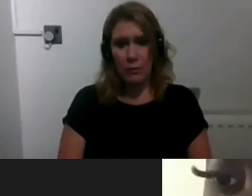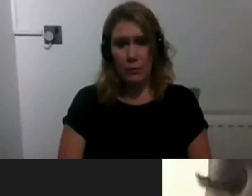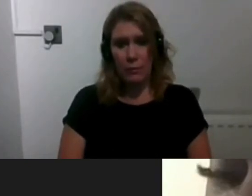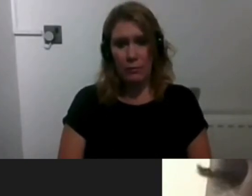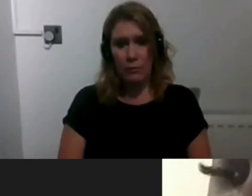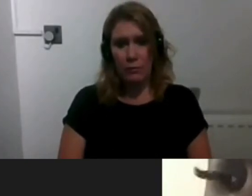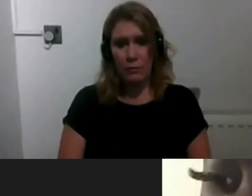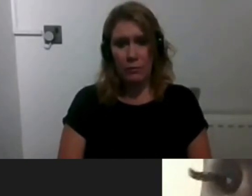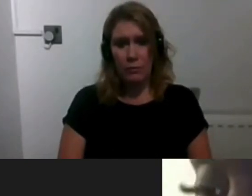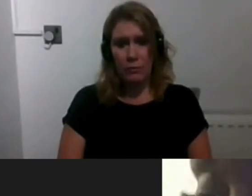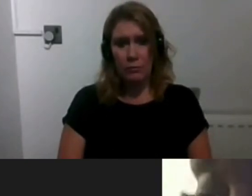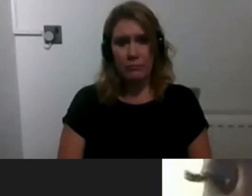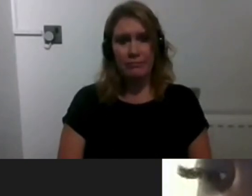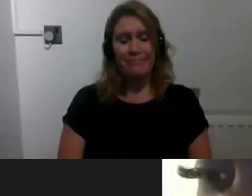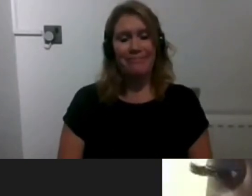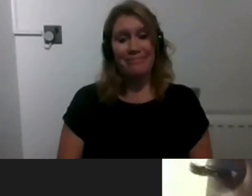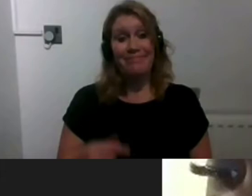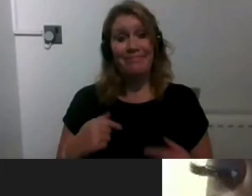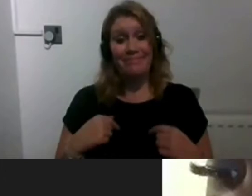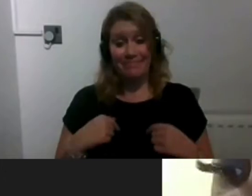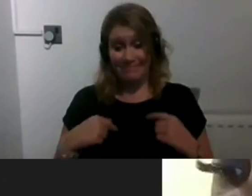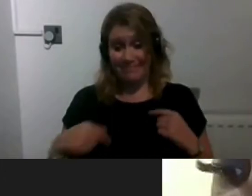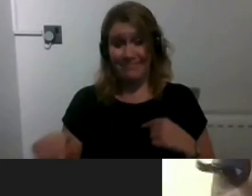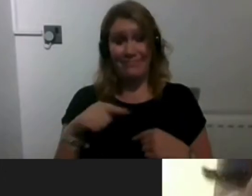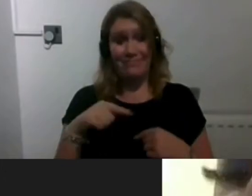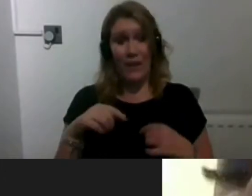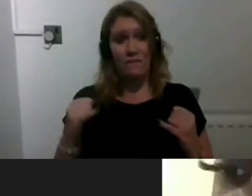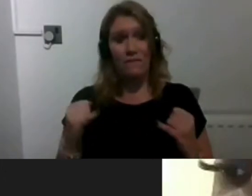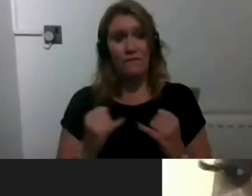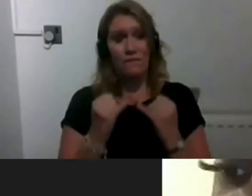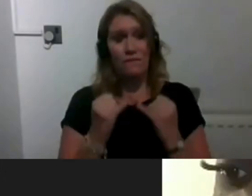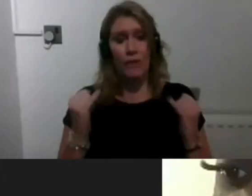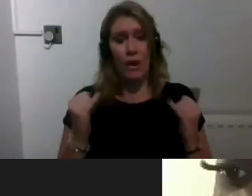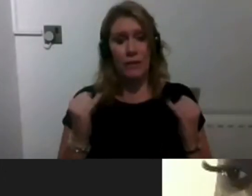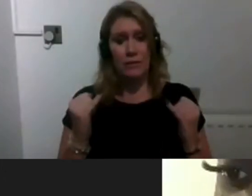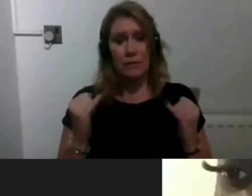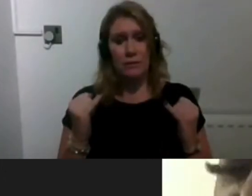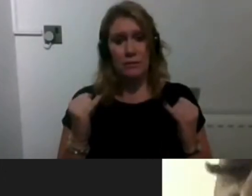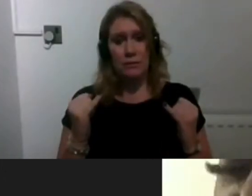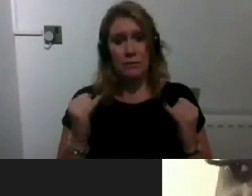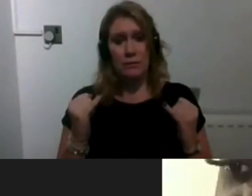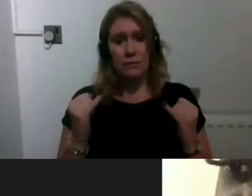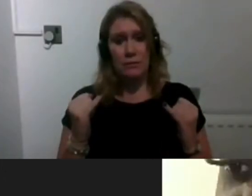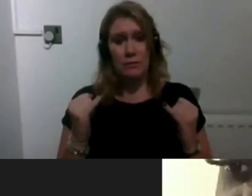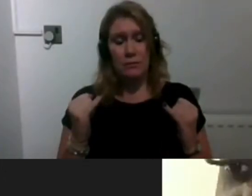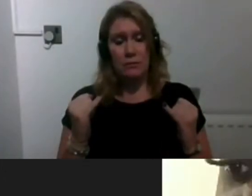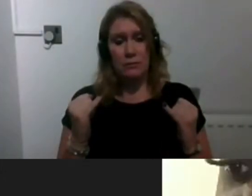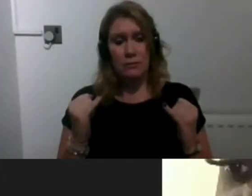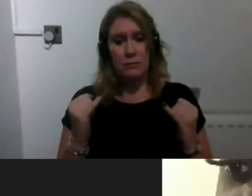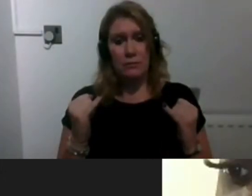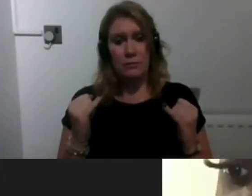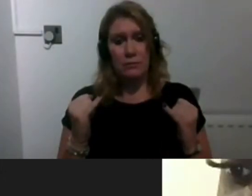Let's fight, yeah let's fight. Let us yeah let us fight,